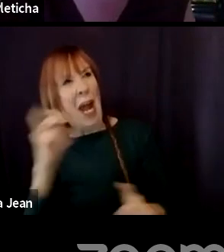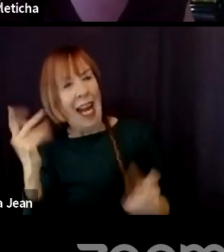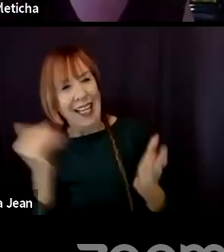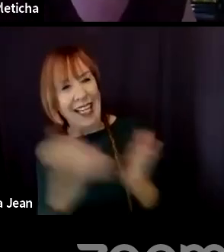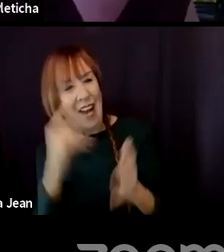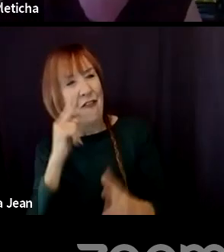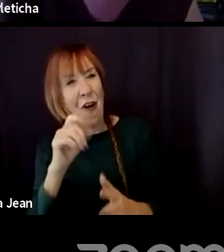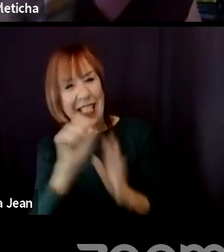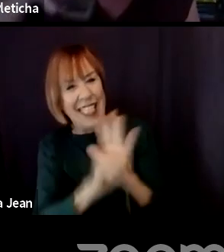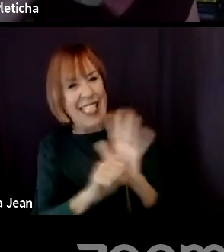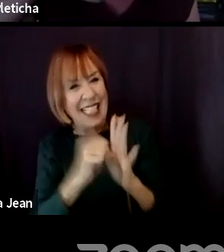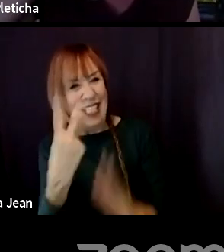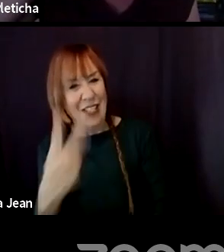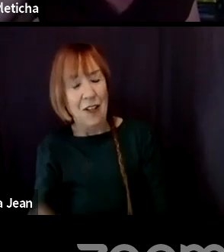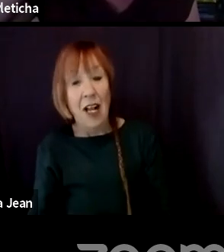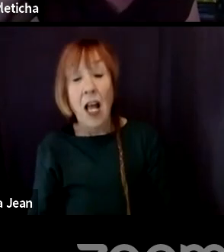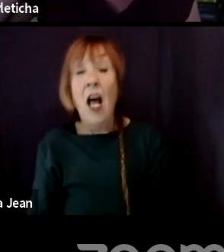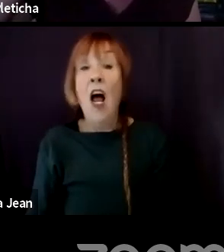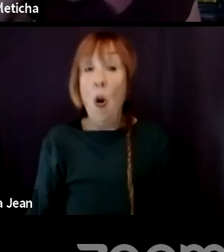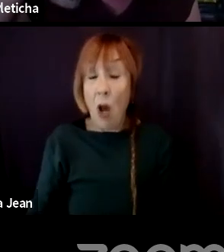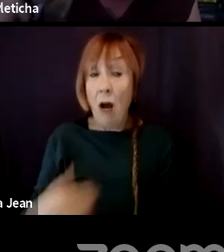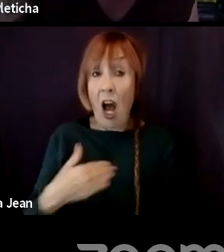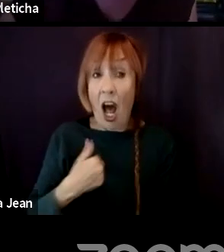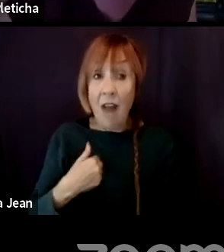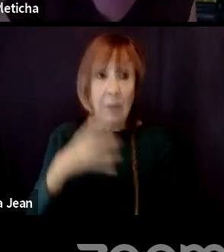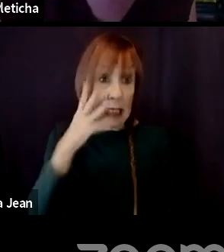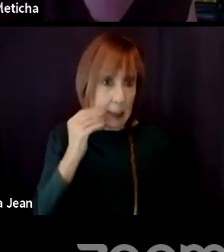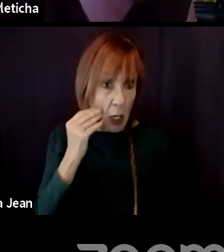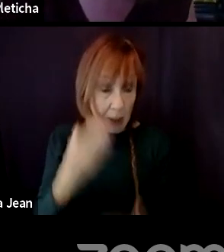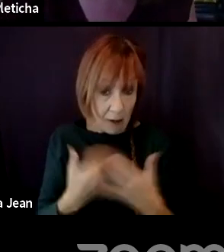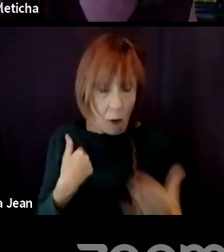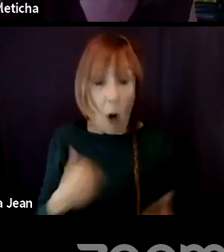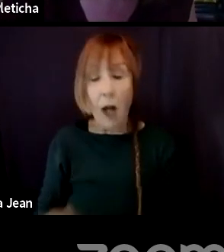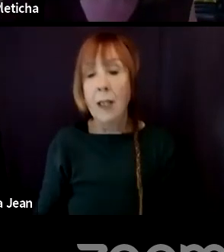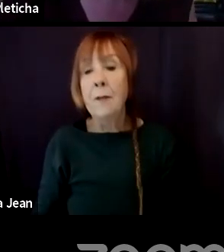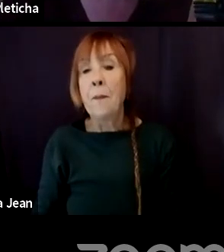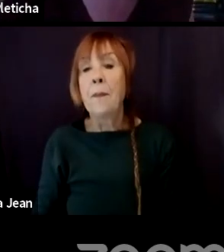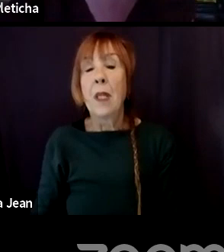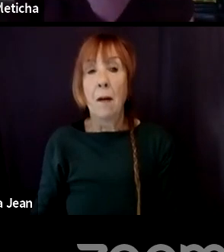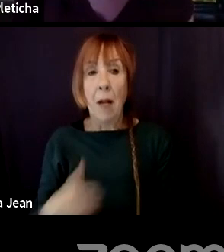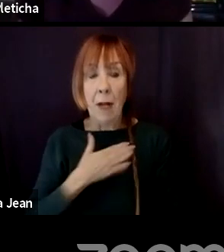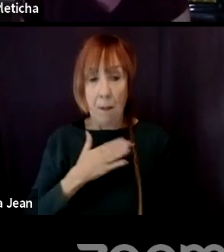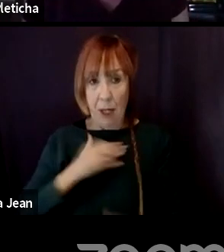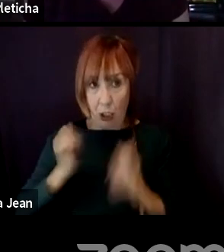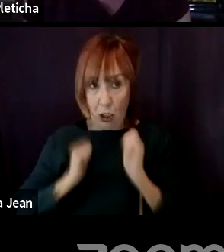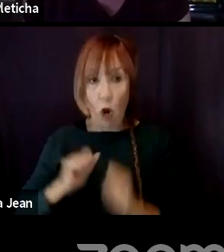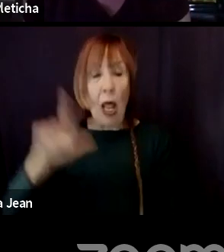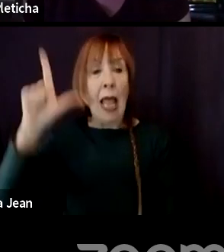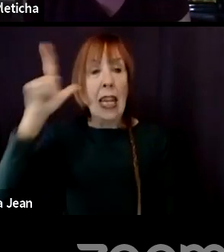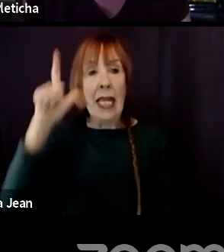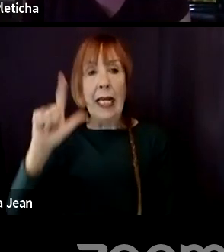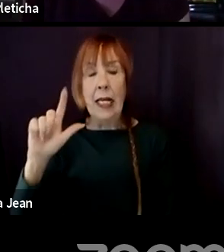So, I actually have had this experience, because the show that I work on "Lincoln Rhyme: Hunt for the Bone Collector"